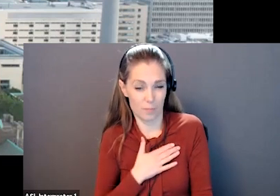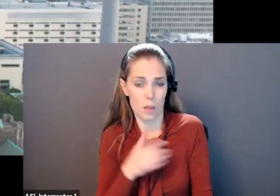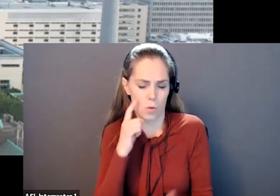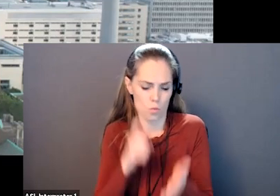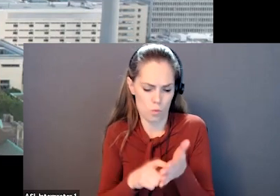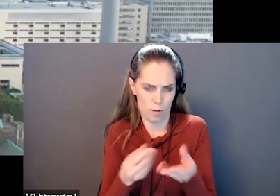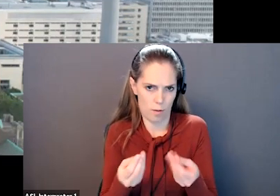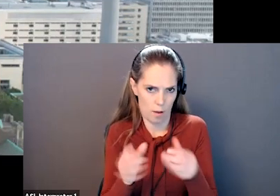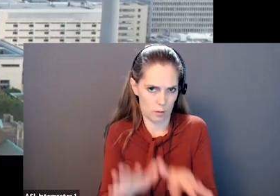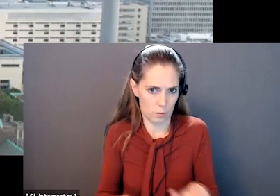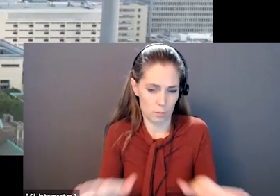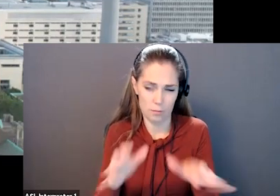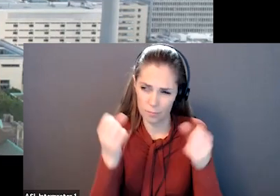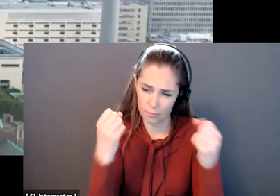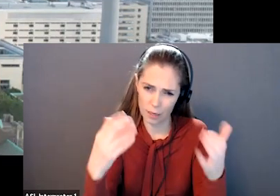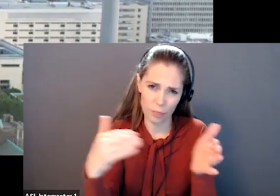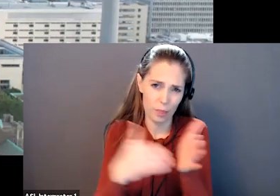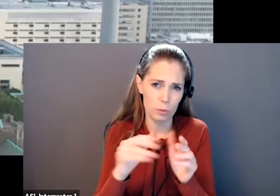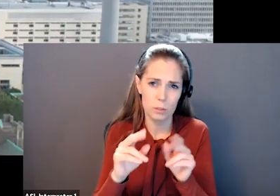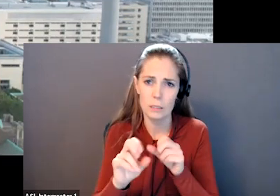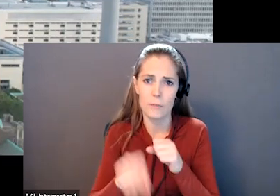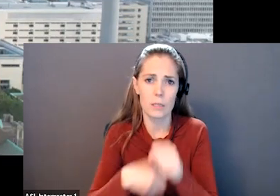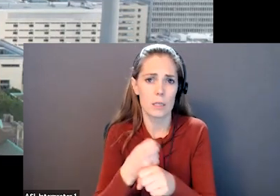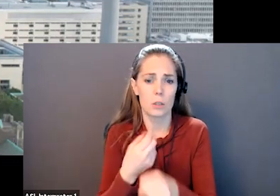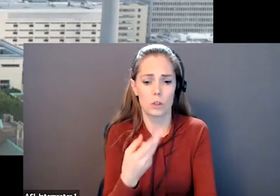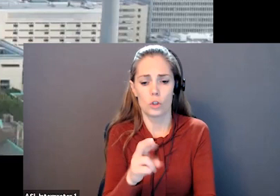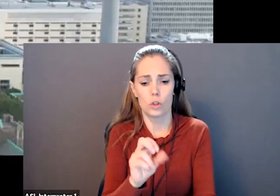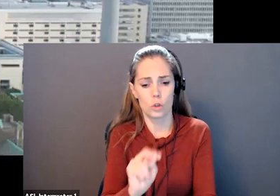been the traditional land of the Huron Wendat the Seneca and the Mississaugas of the Credit.